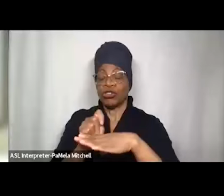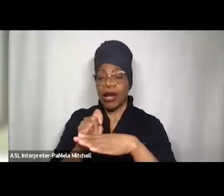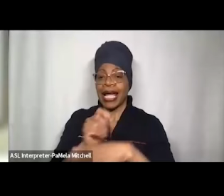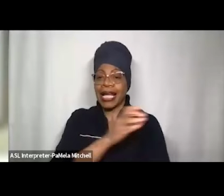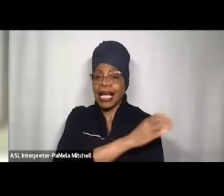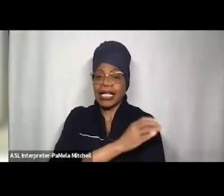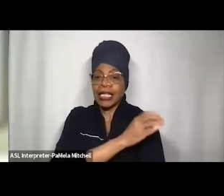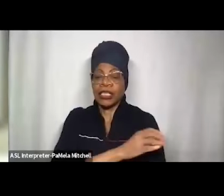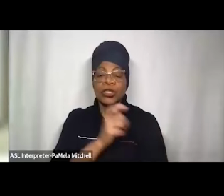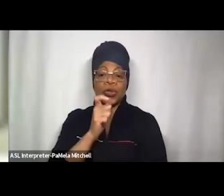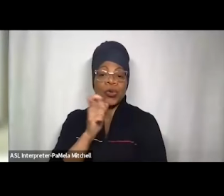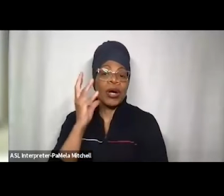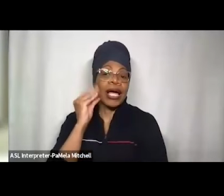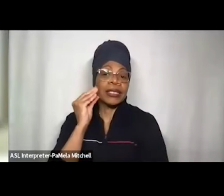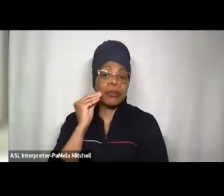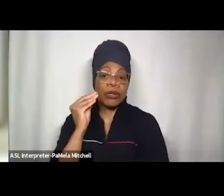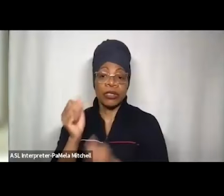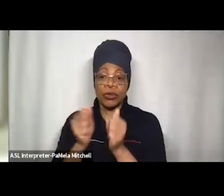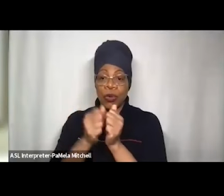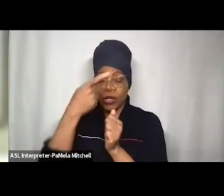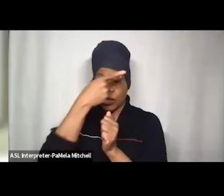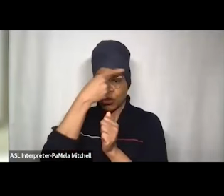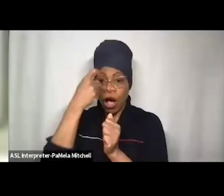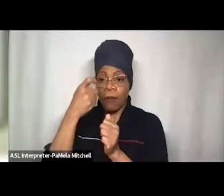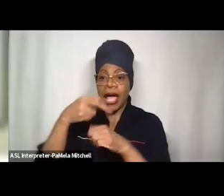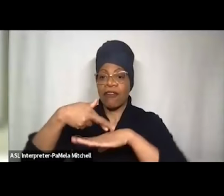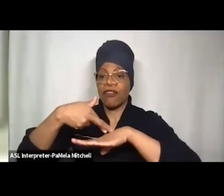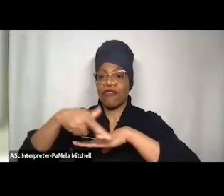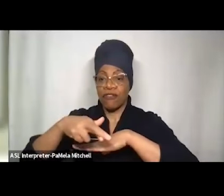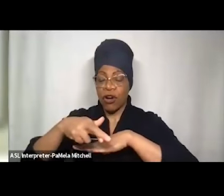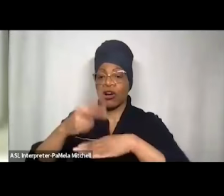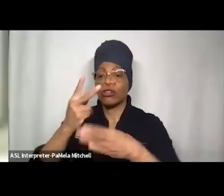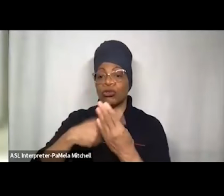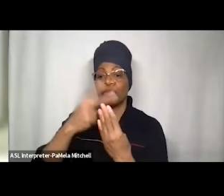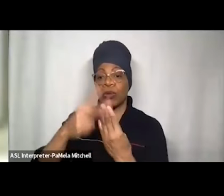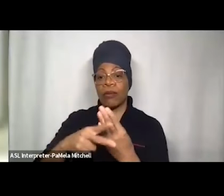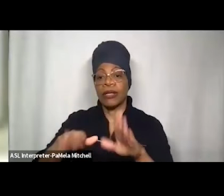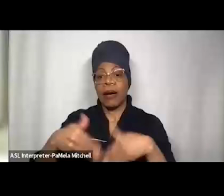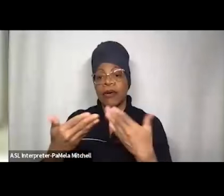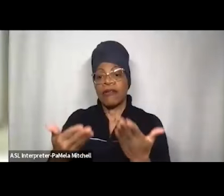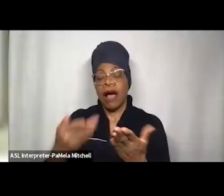and can refer to evidence-based programs that provide trauma-based care. The good news, again,